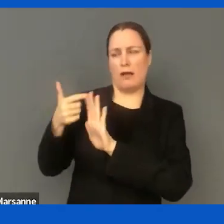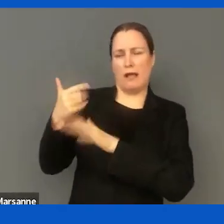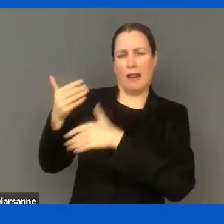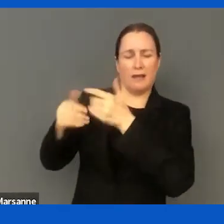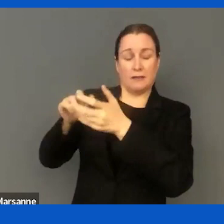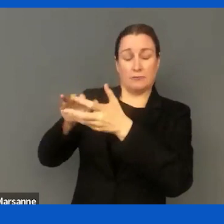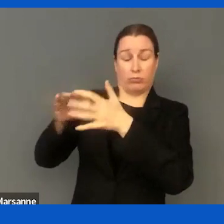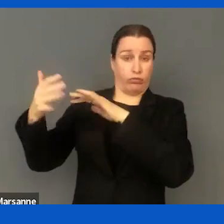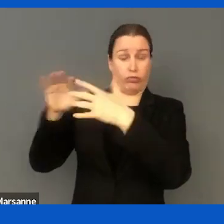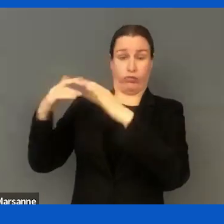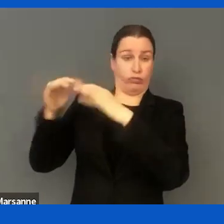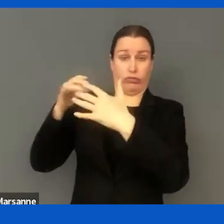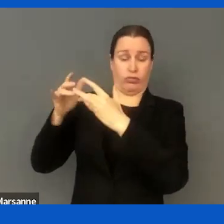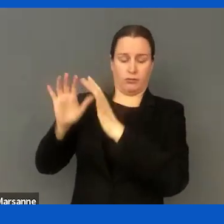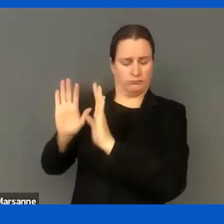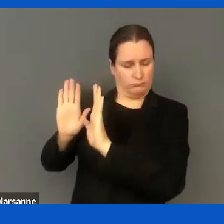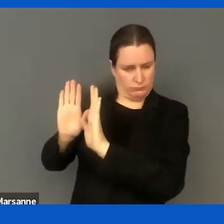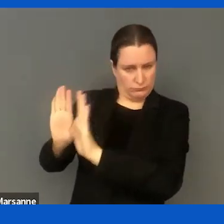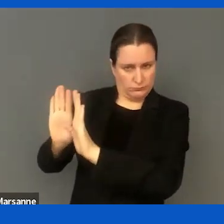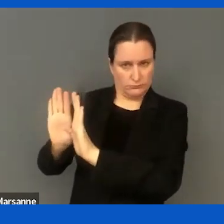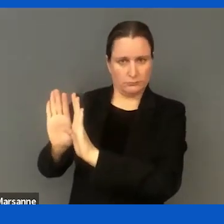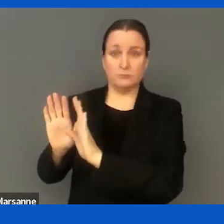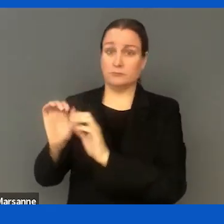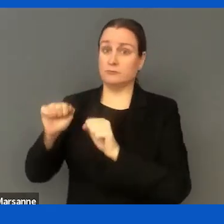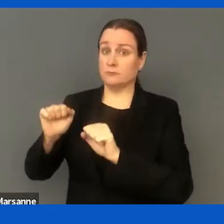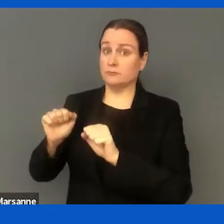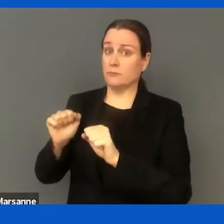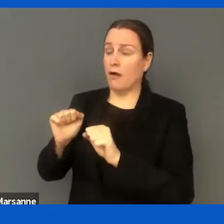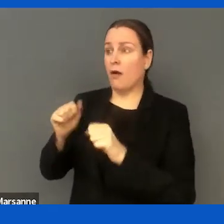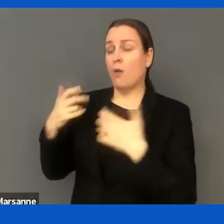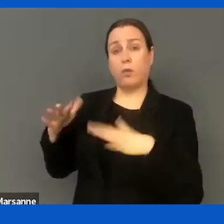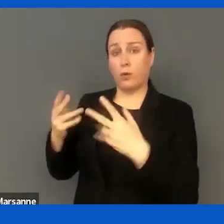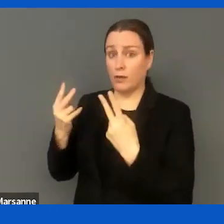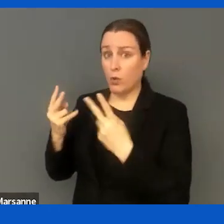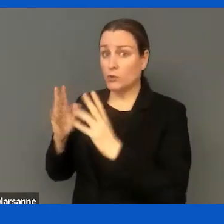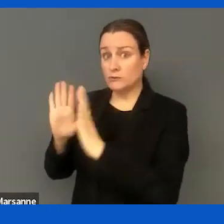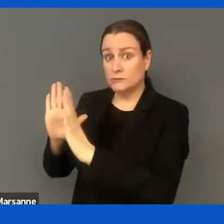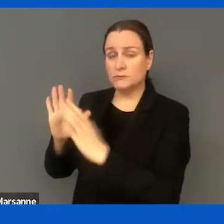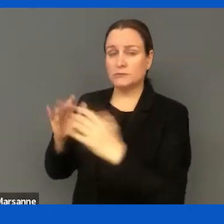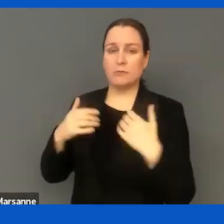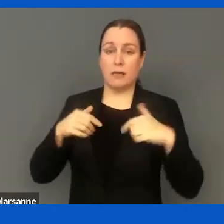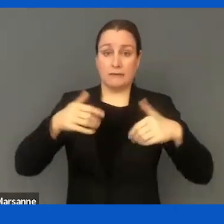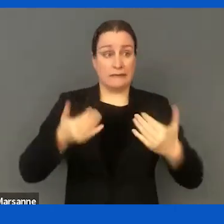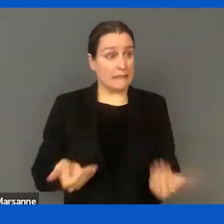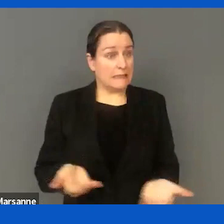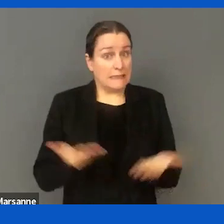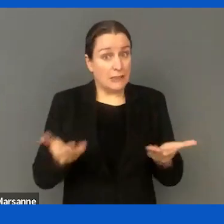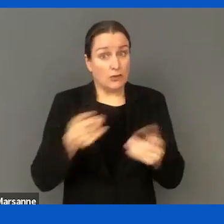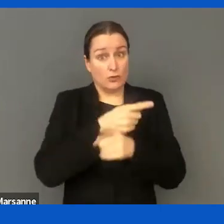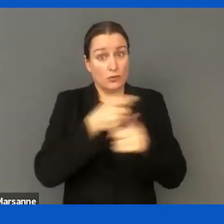discussions going on. They're extremely important but we cannot answer to that in this context. Let